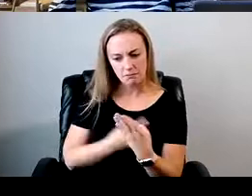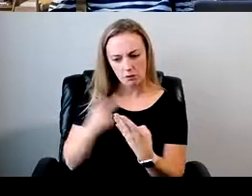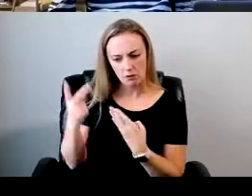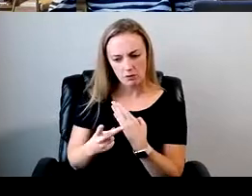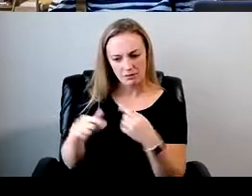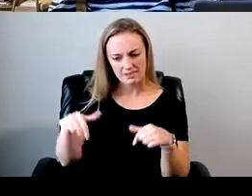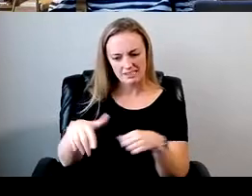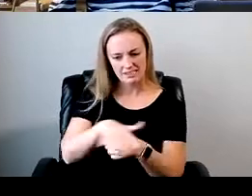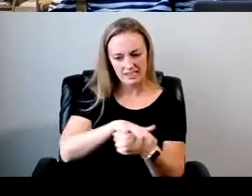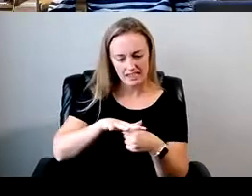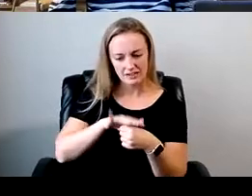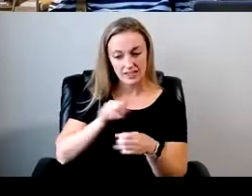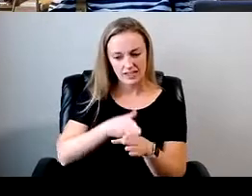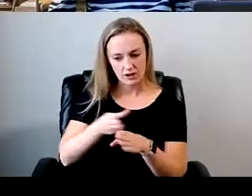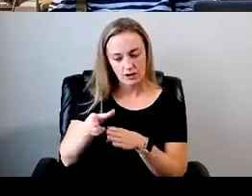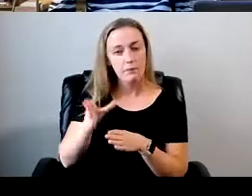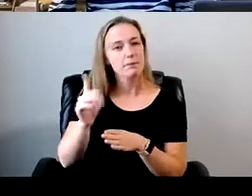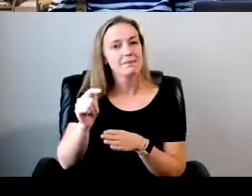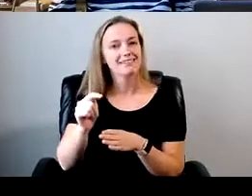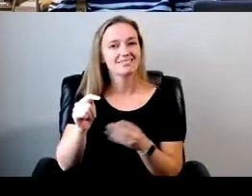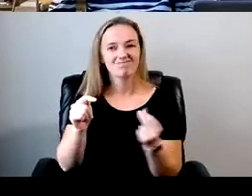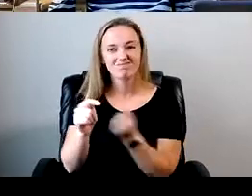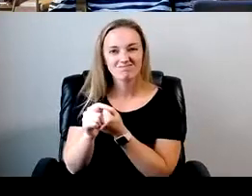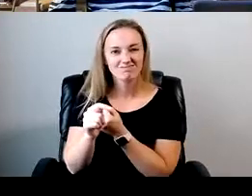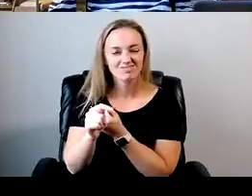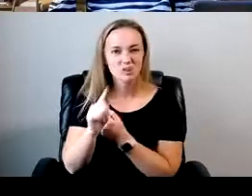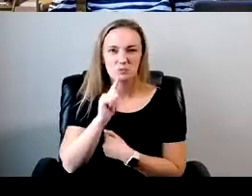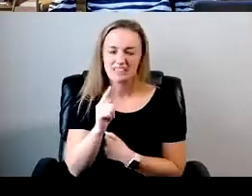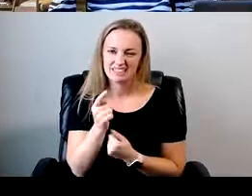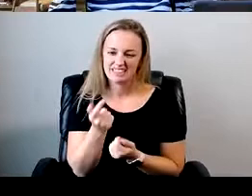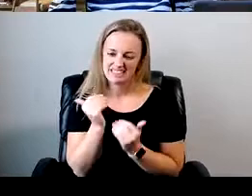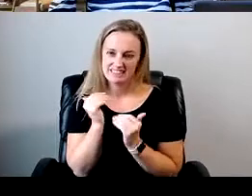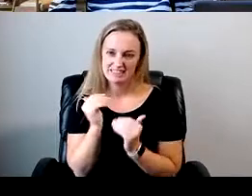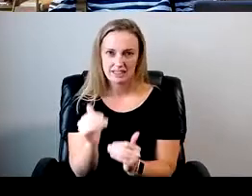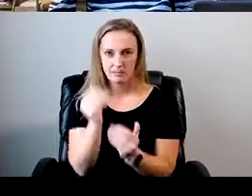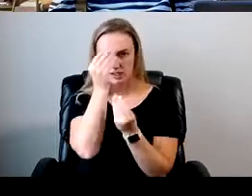but unfortunately there's very little information and research in the area of substance abuse,